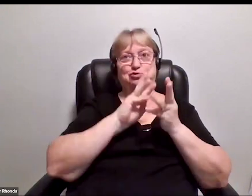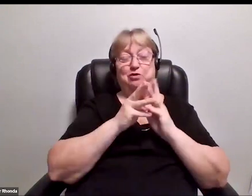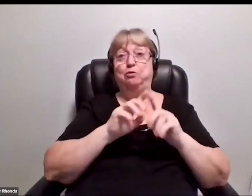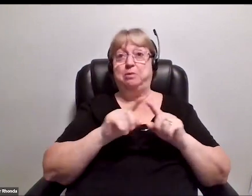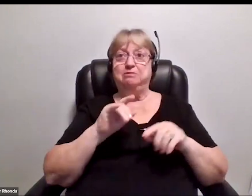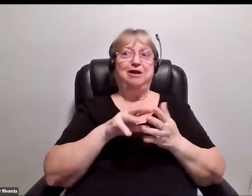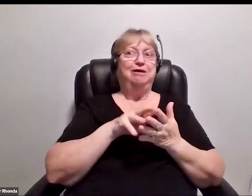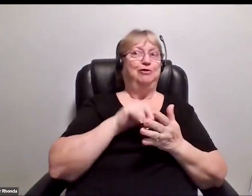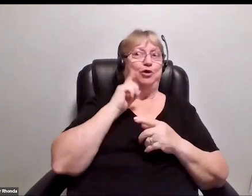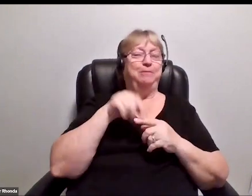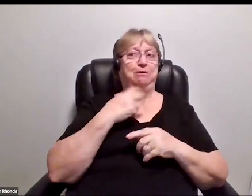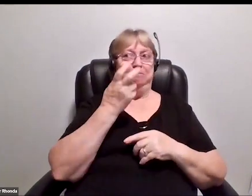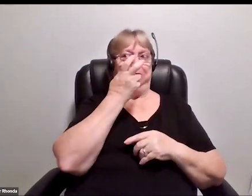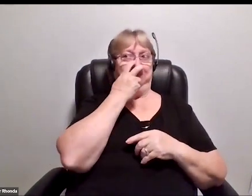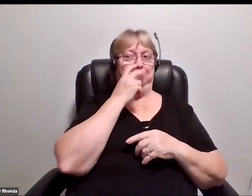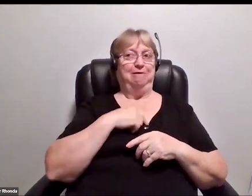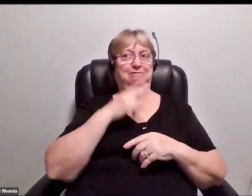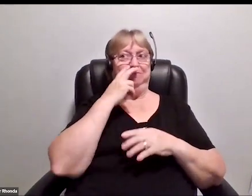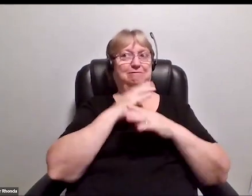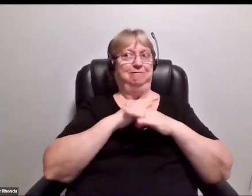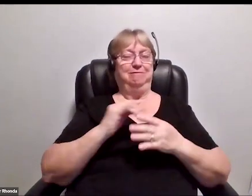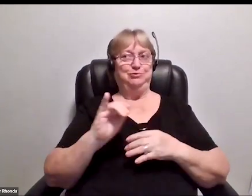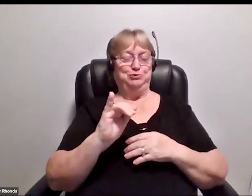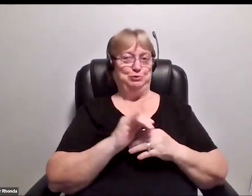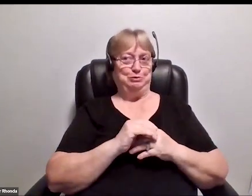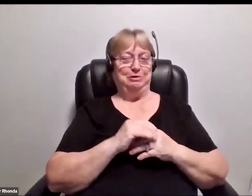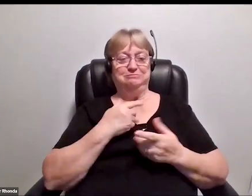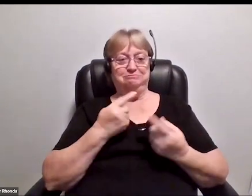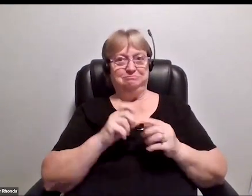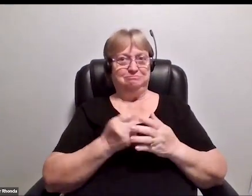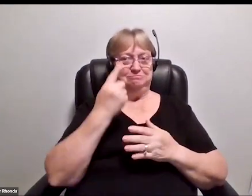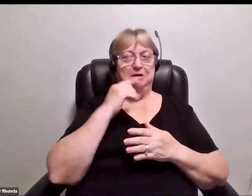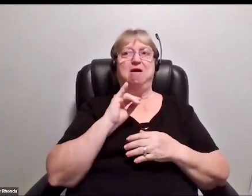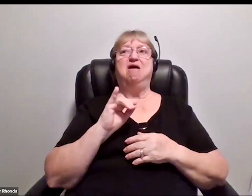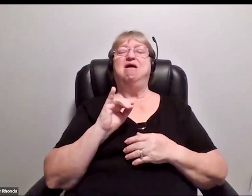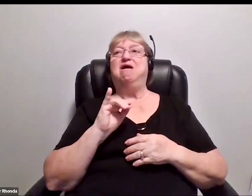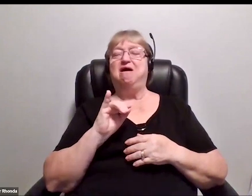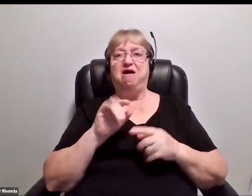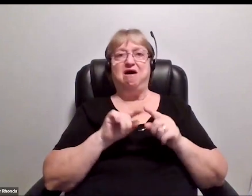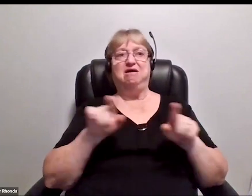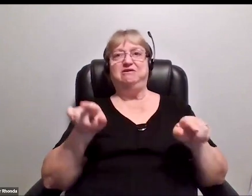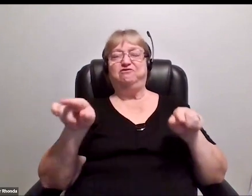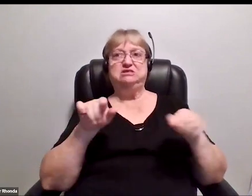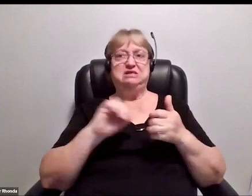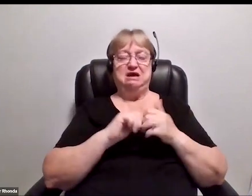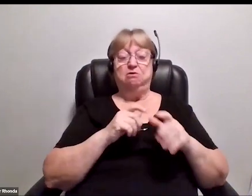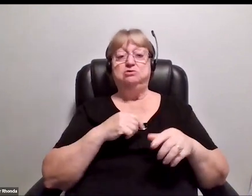and blindness and try to understand what the difficulties are. On this slide, we present three images.